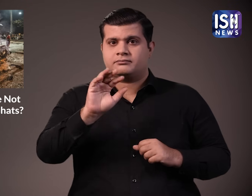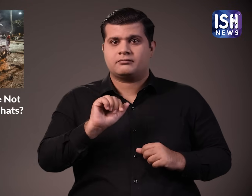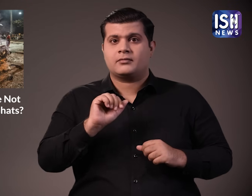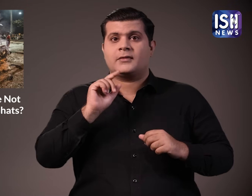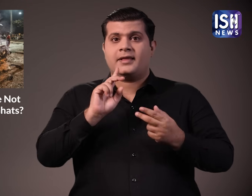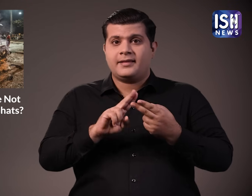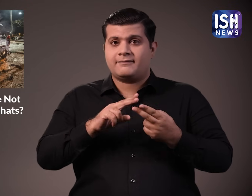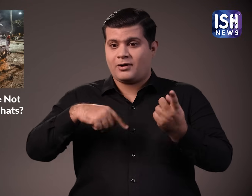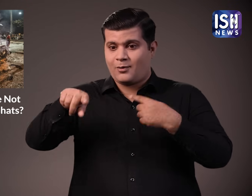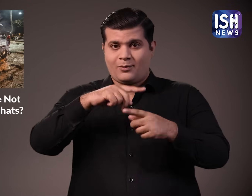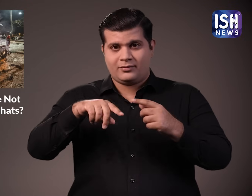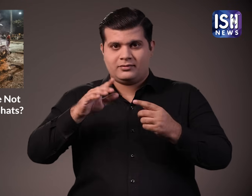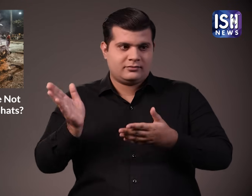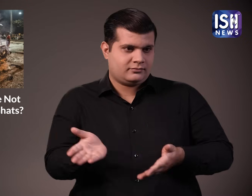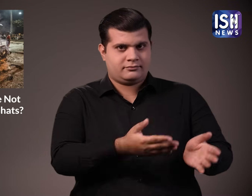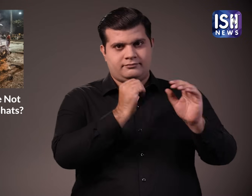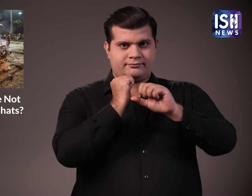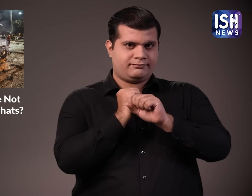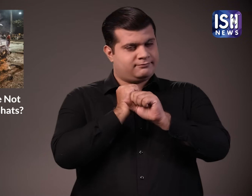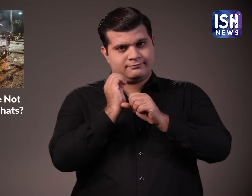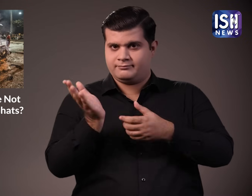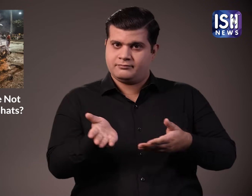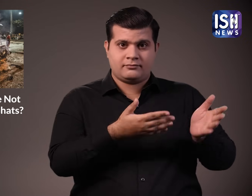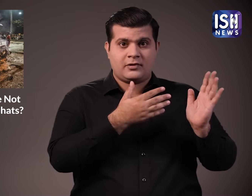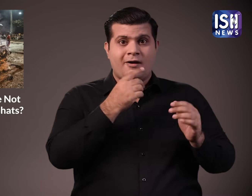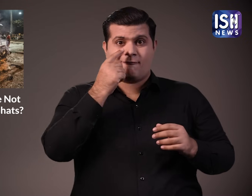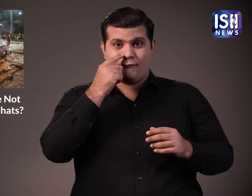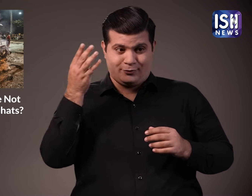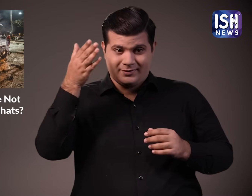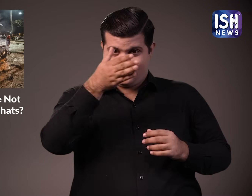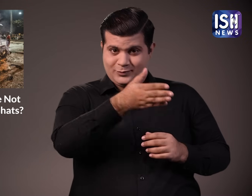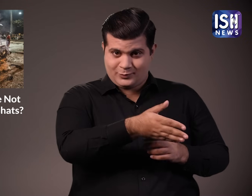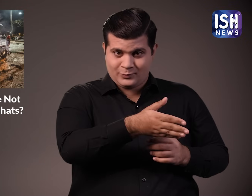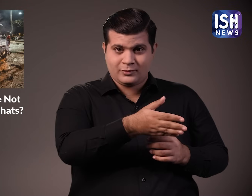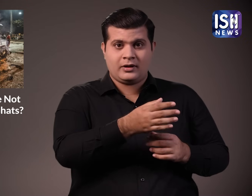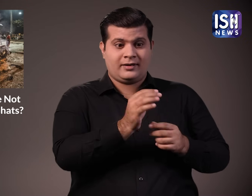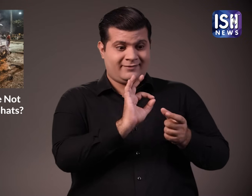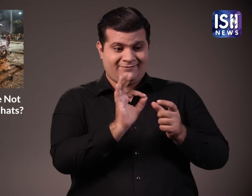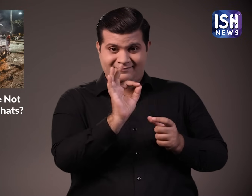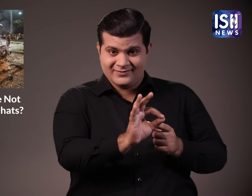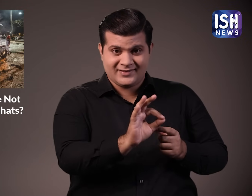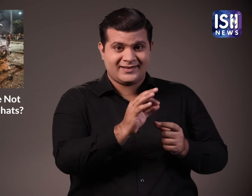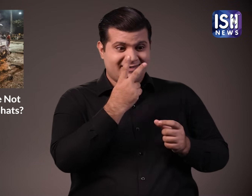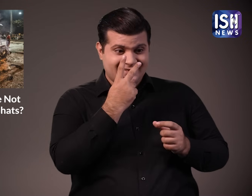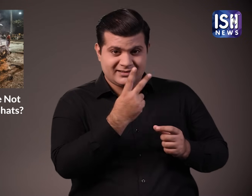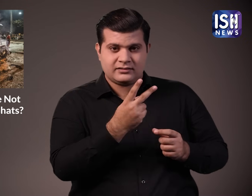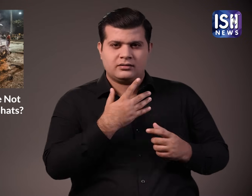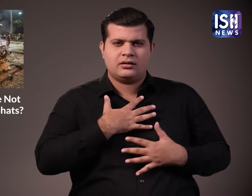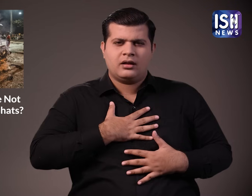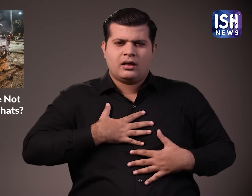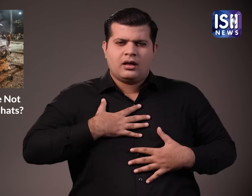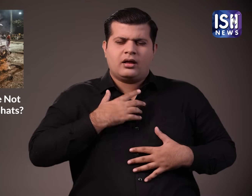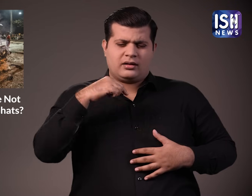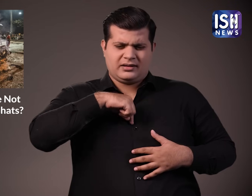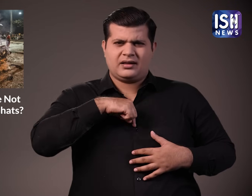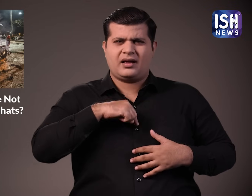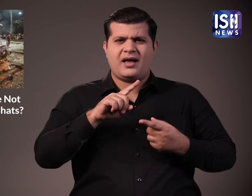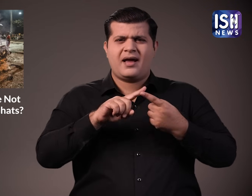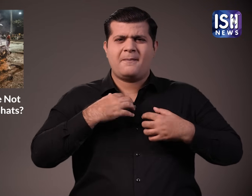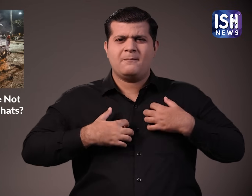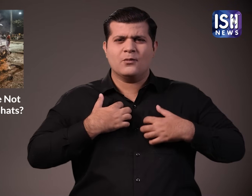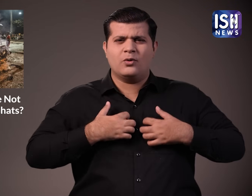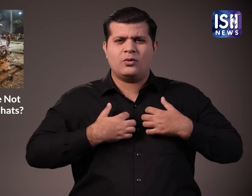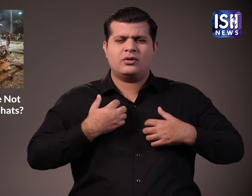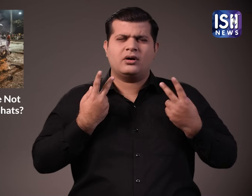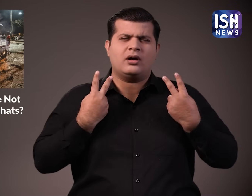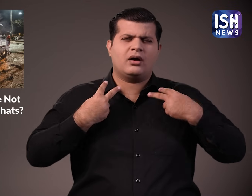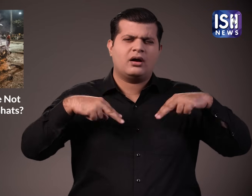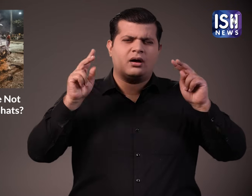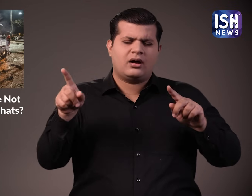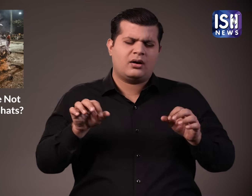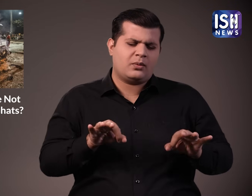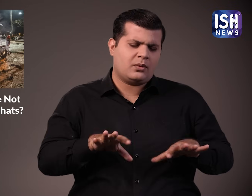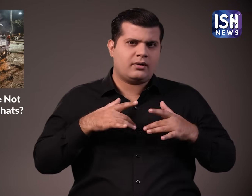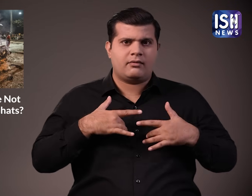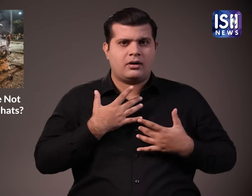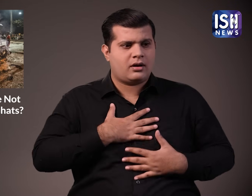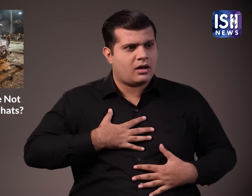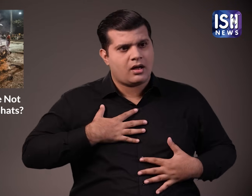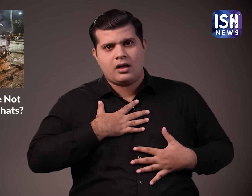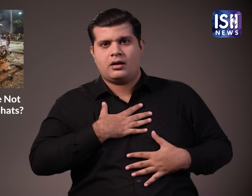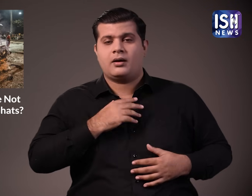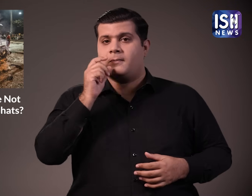If the women accompany men to the crematorium, they tend to get highly emotional on seeing the last rites.